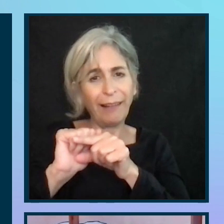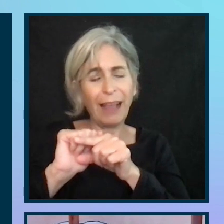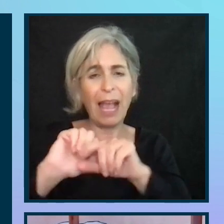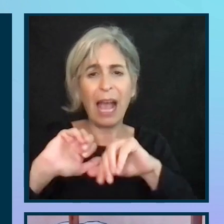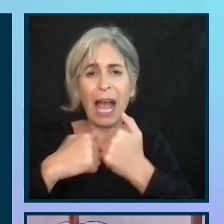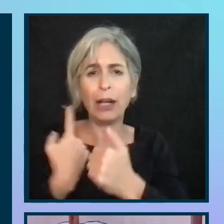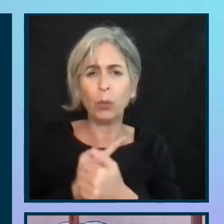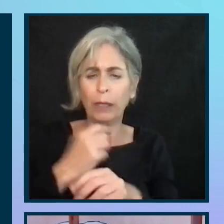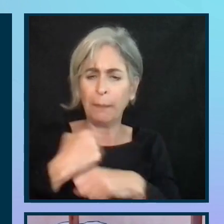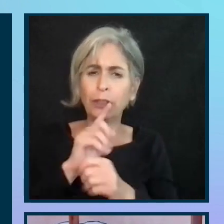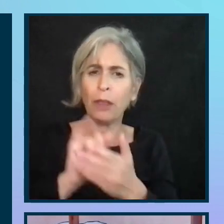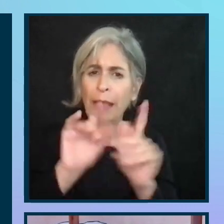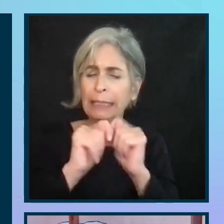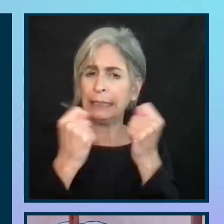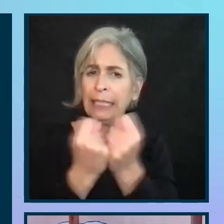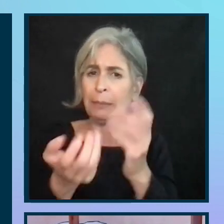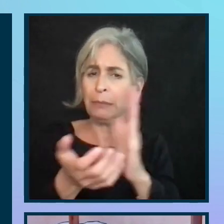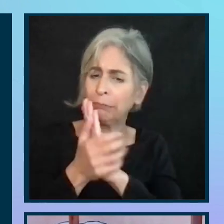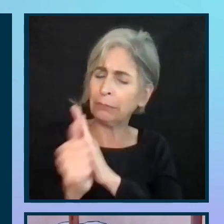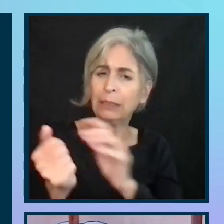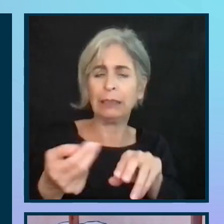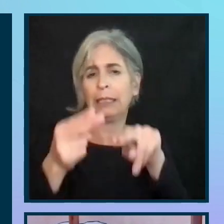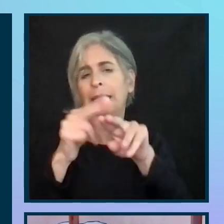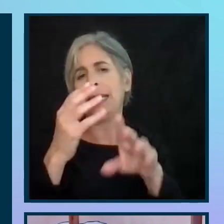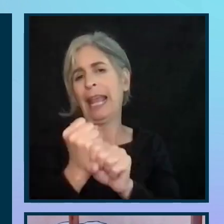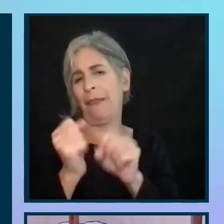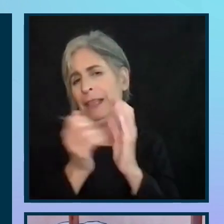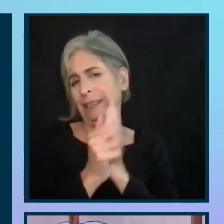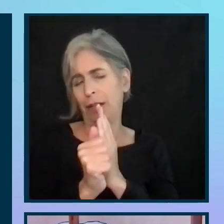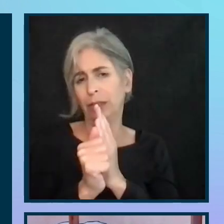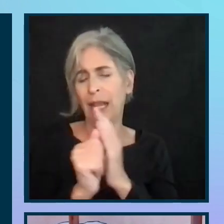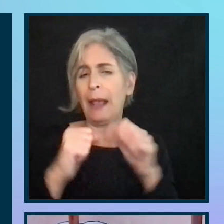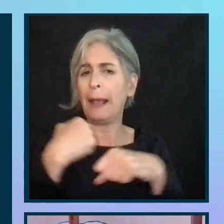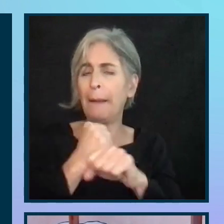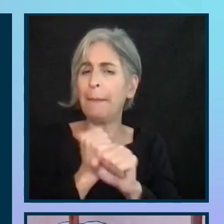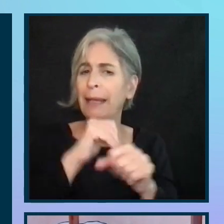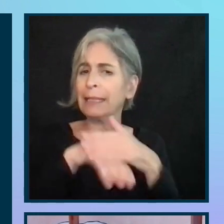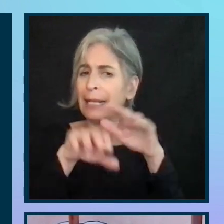that teams gain the skill and will needed to make accessible software? And education and training can do a lot